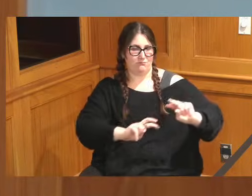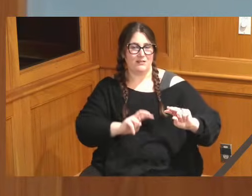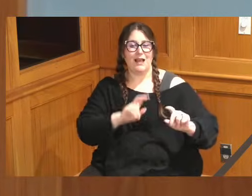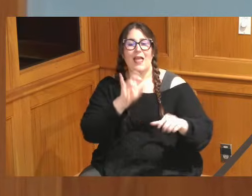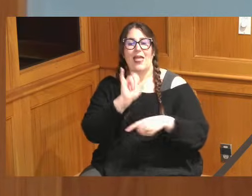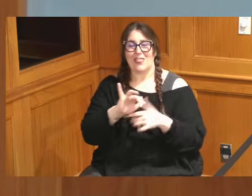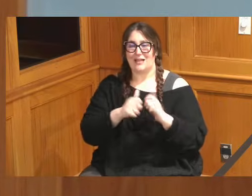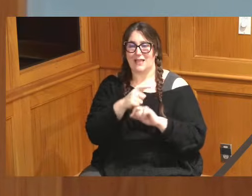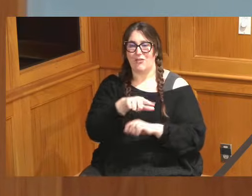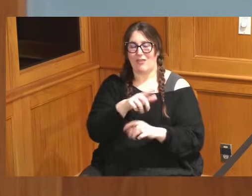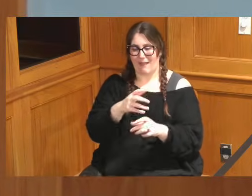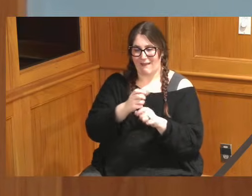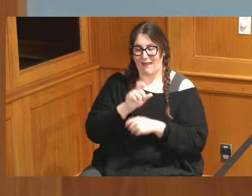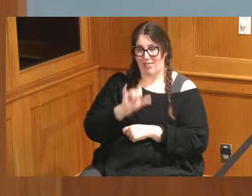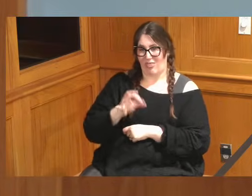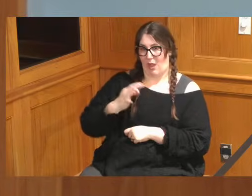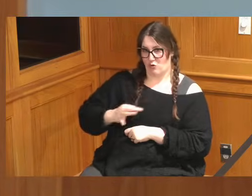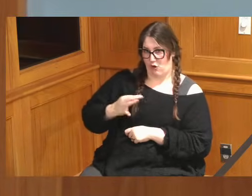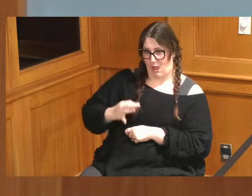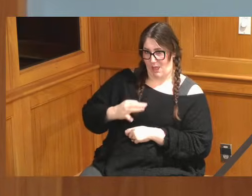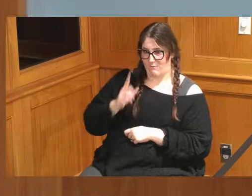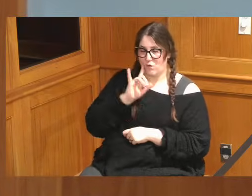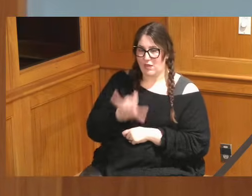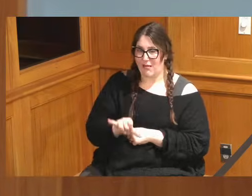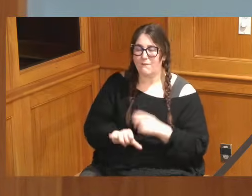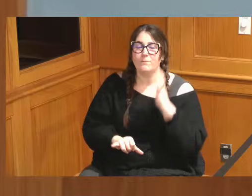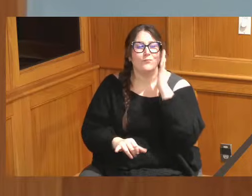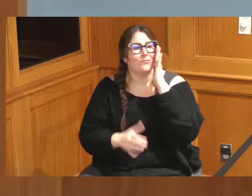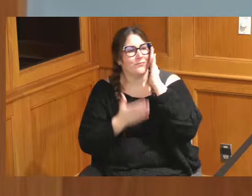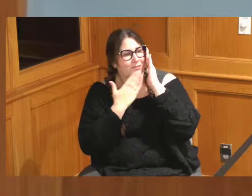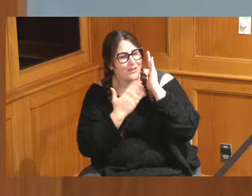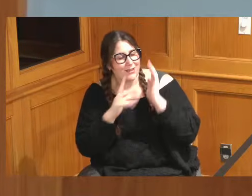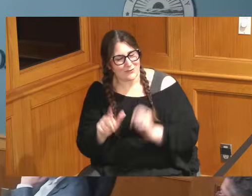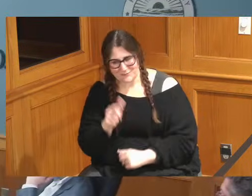we'd go back out there and confirm. Okay. Thank you so much Commissioner Driehaus.